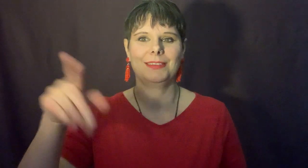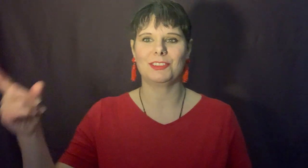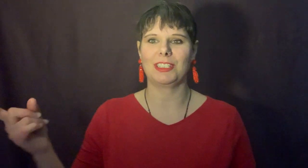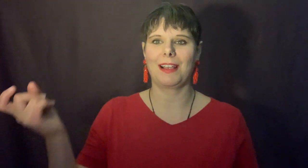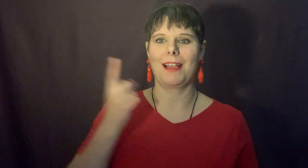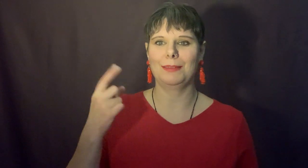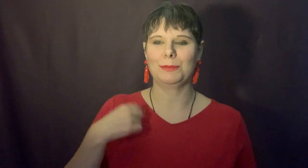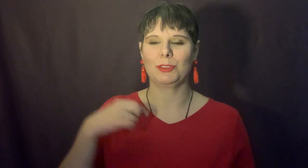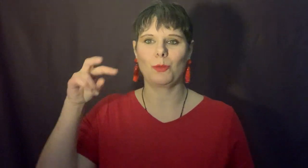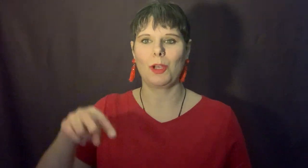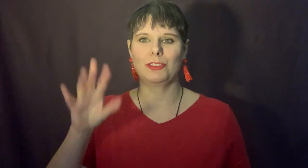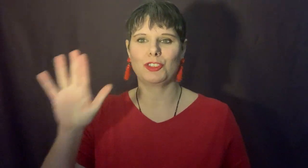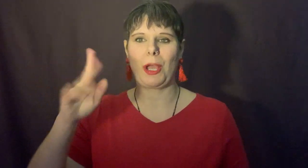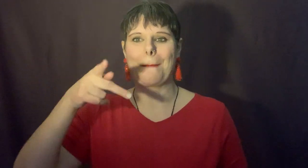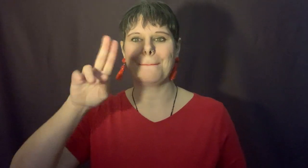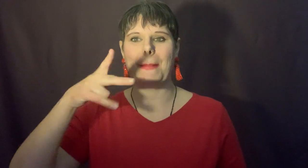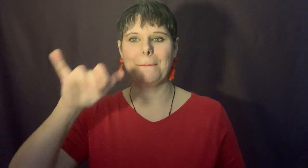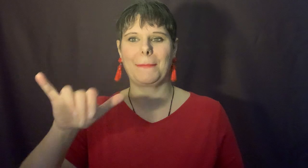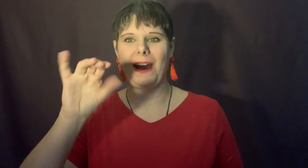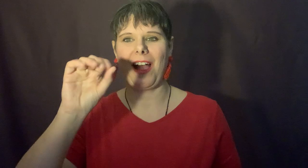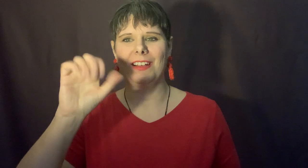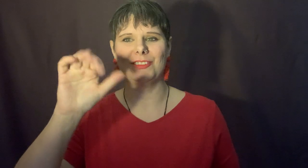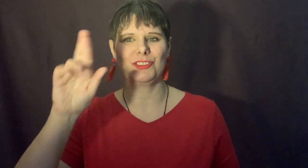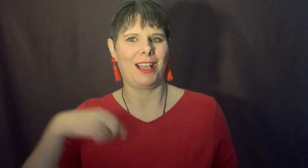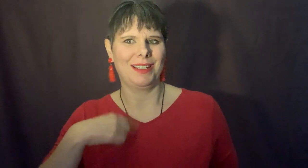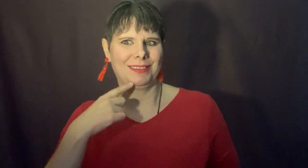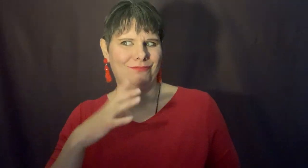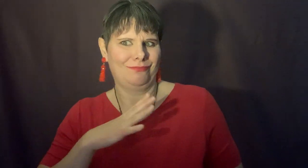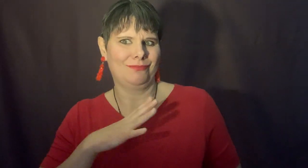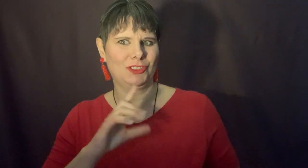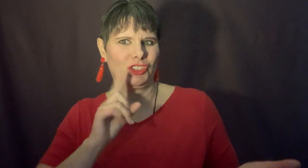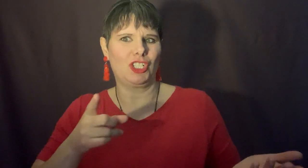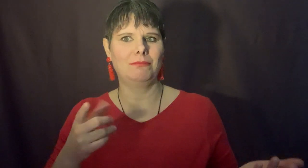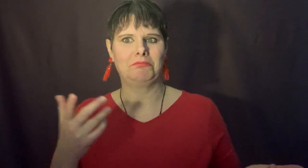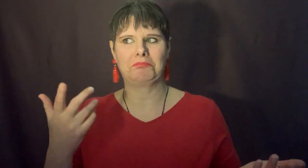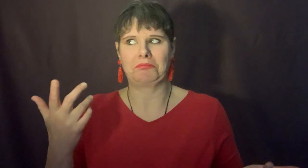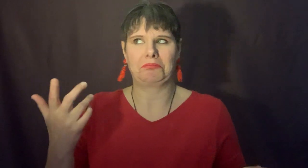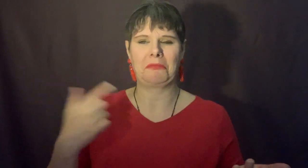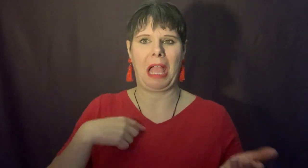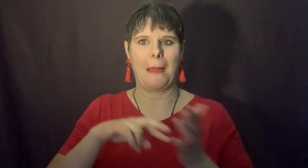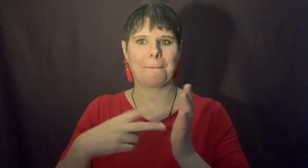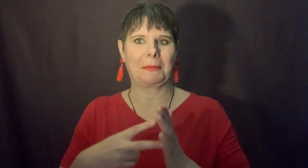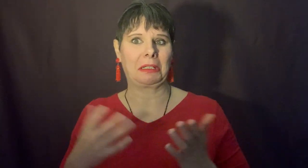Zara: She asks me to watch her puppy, Oscar. I say sure, I mean,